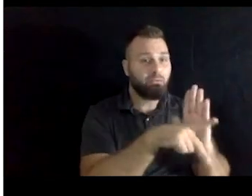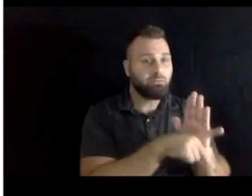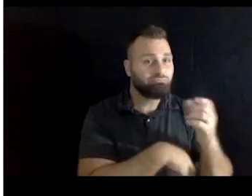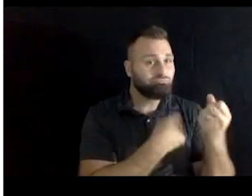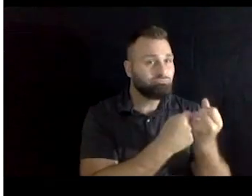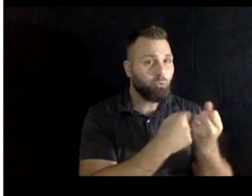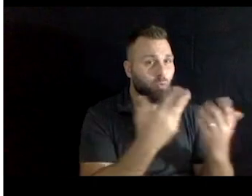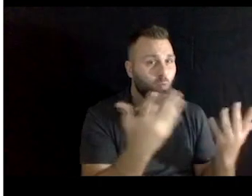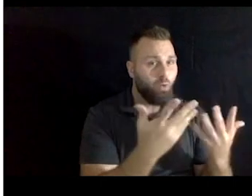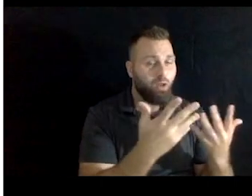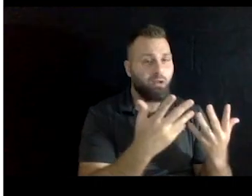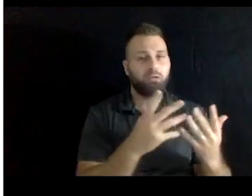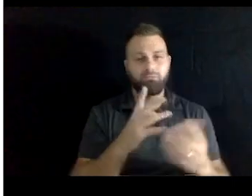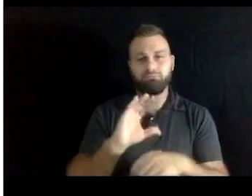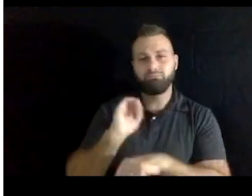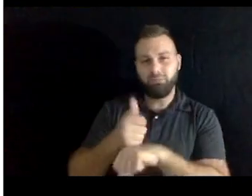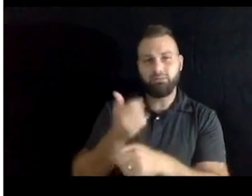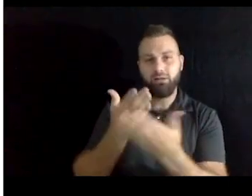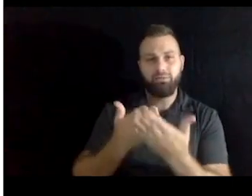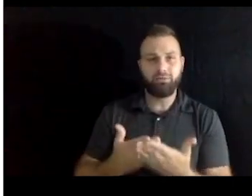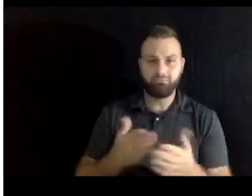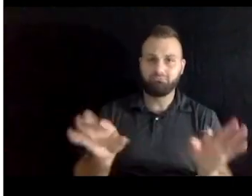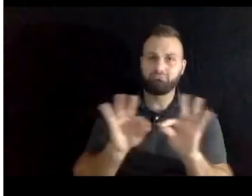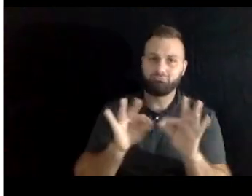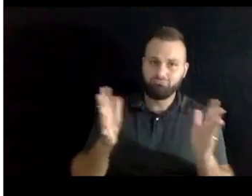there that policymakers should be embracing.